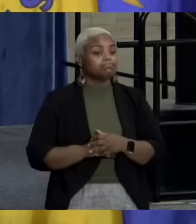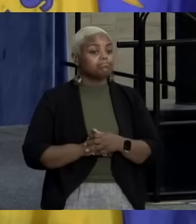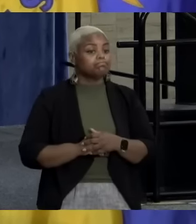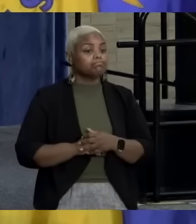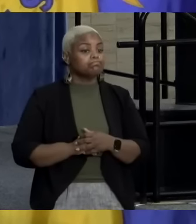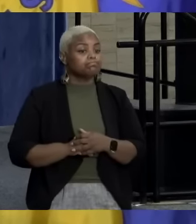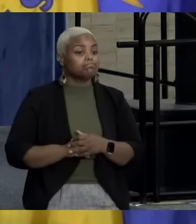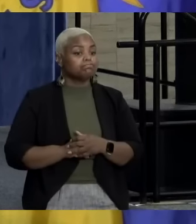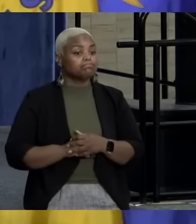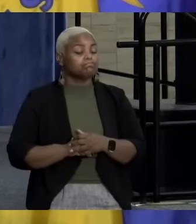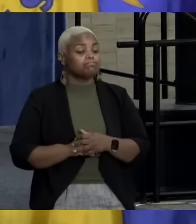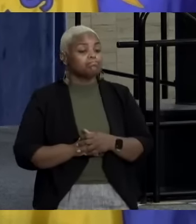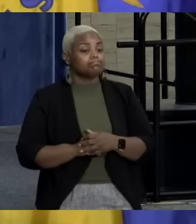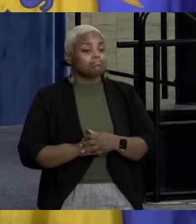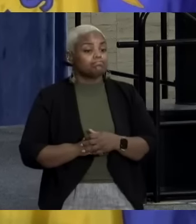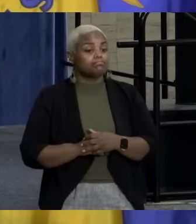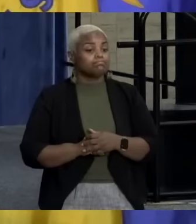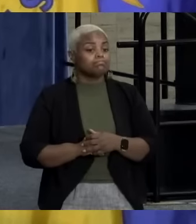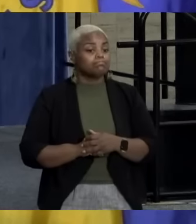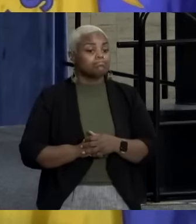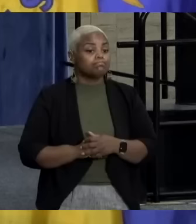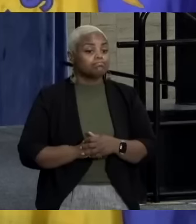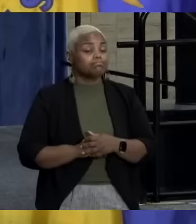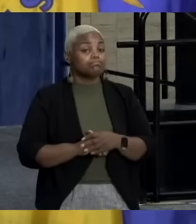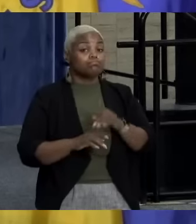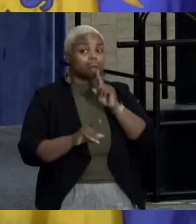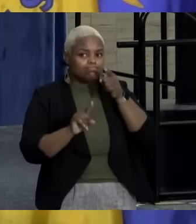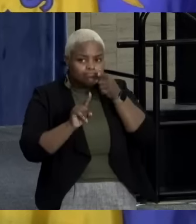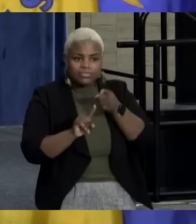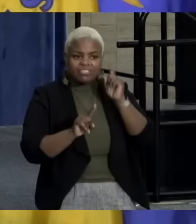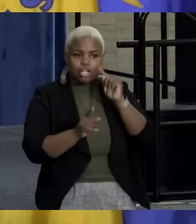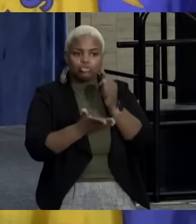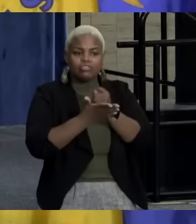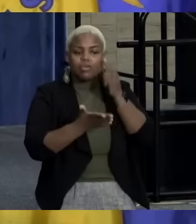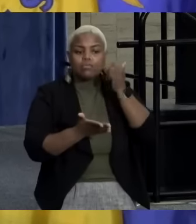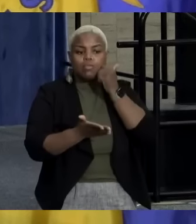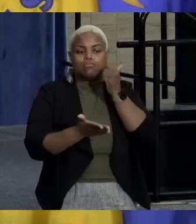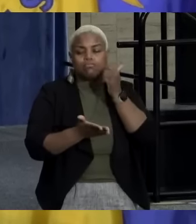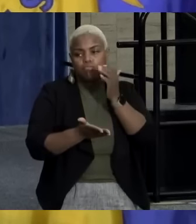to the treatment of menopausal symptoms. There's already one out